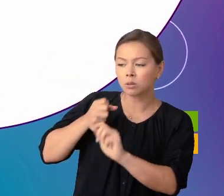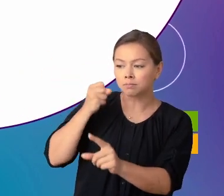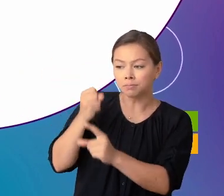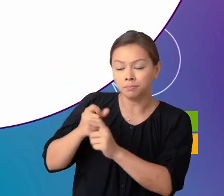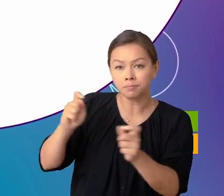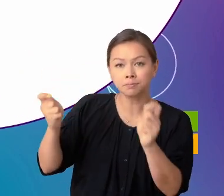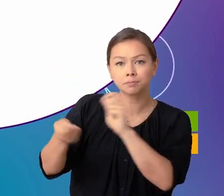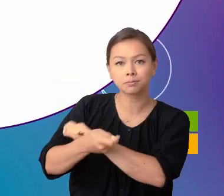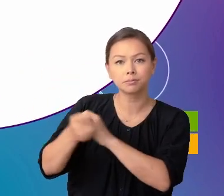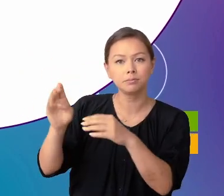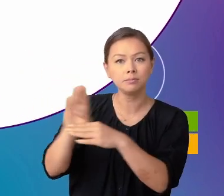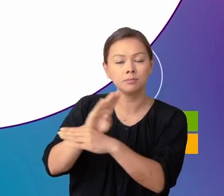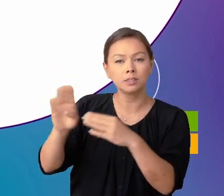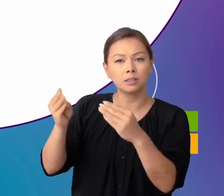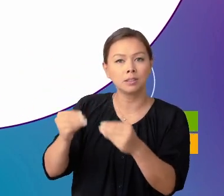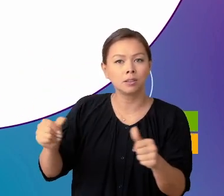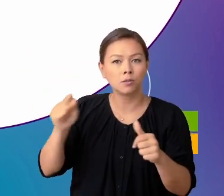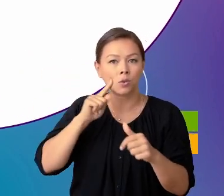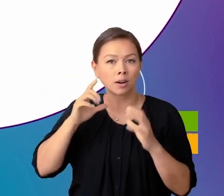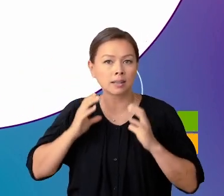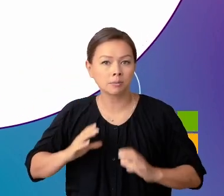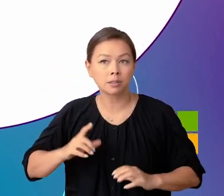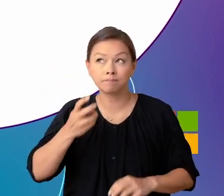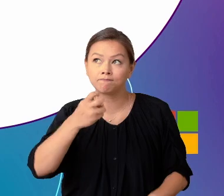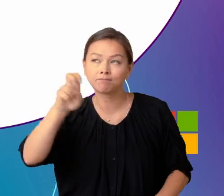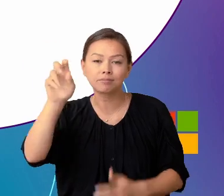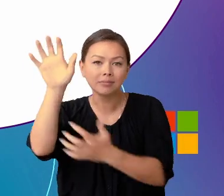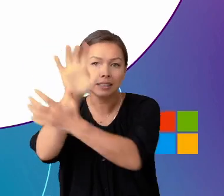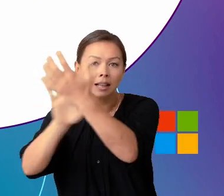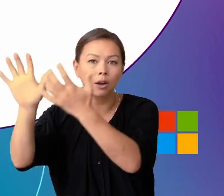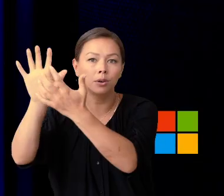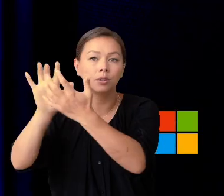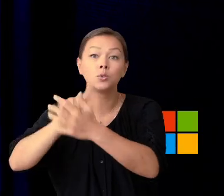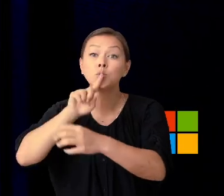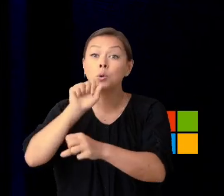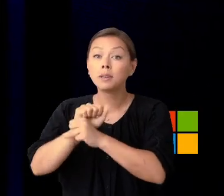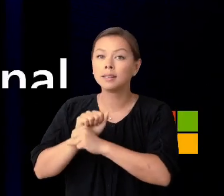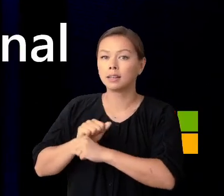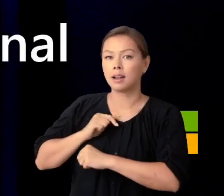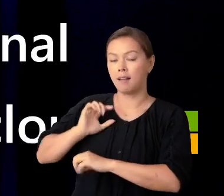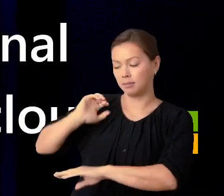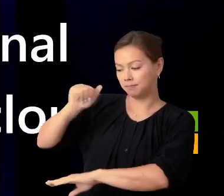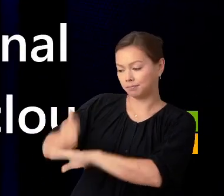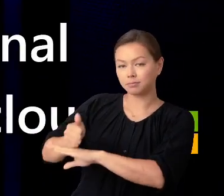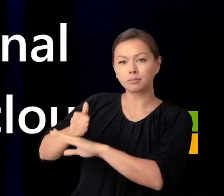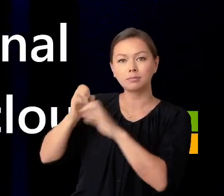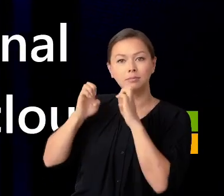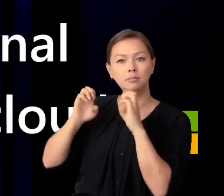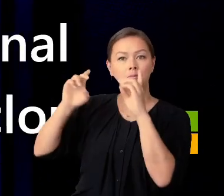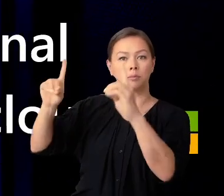able to digitally transform their customer by helping them migrate to the cloud. Encore Business Solutions helped an educational